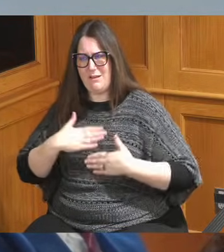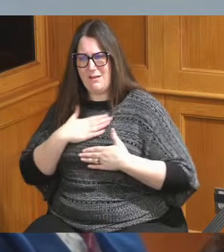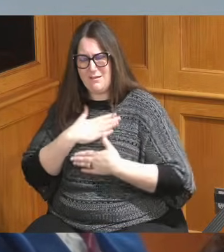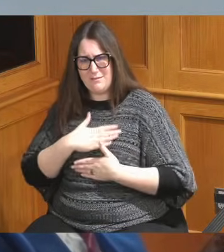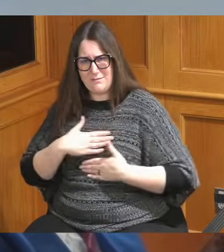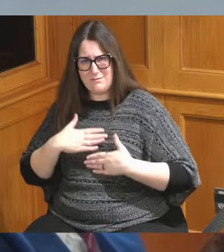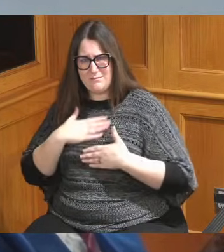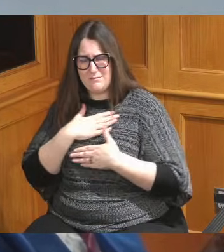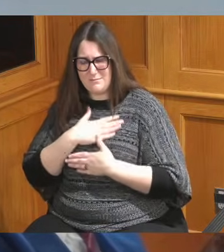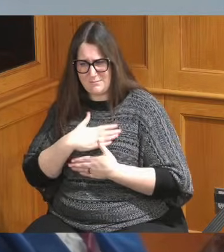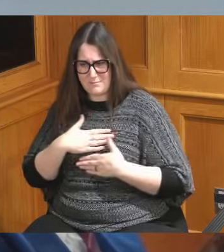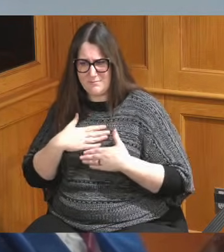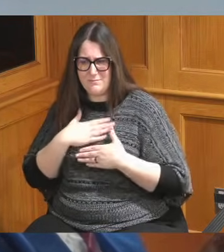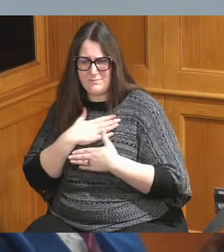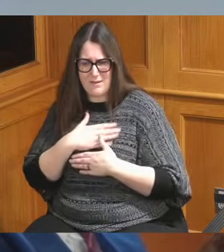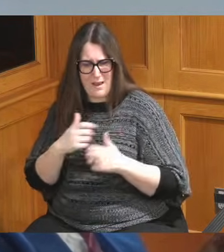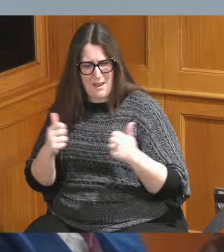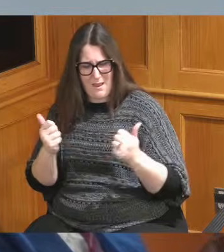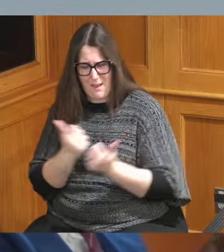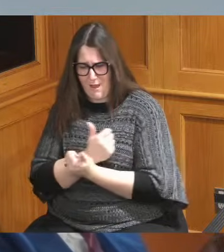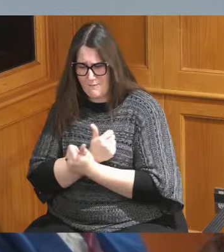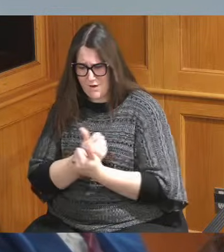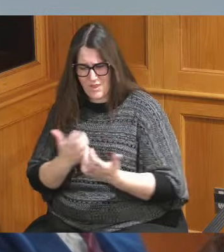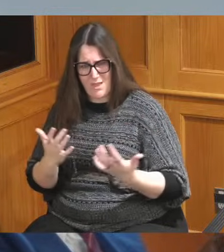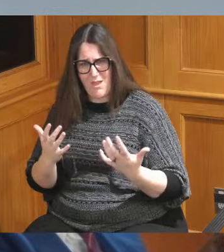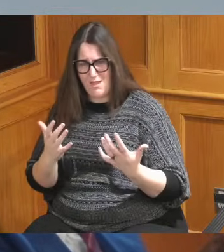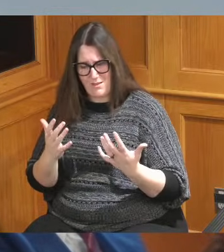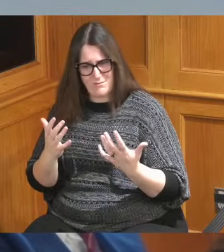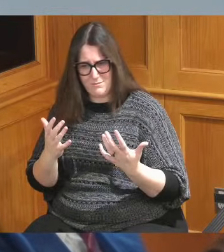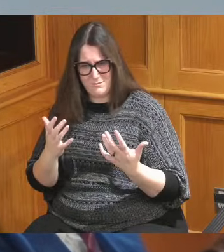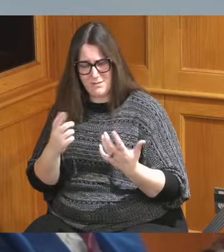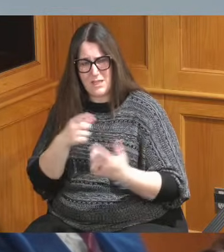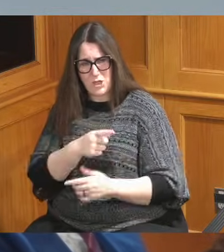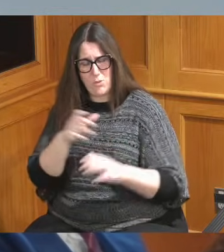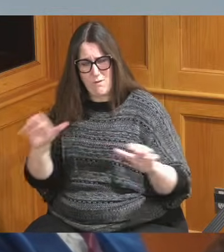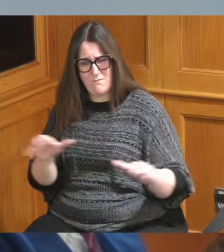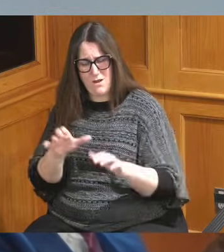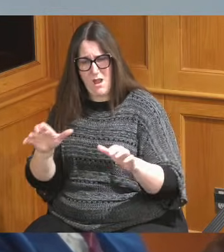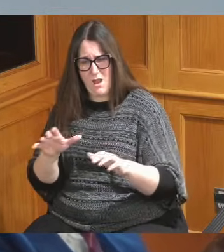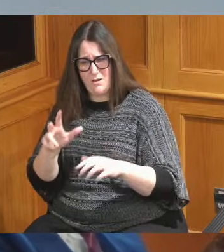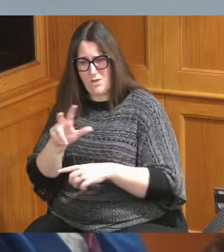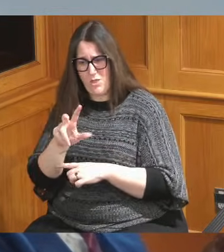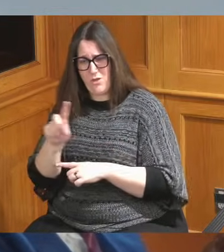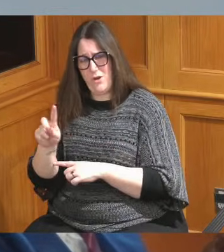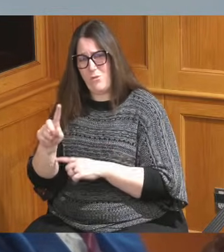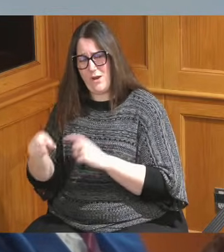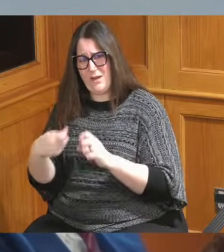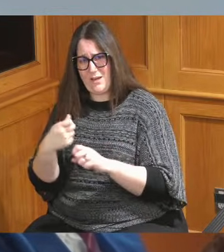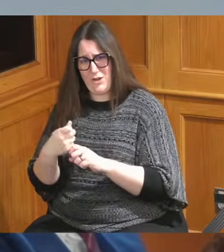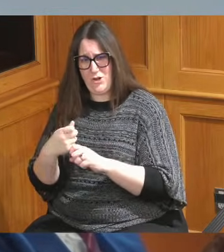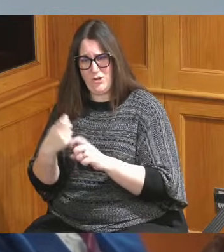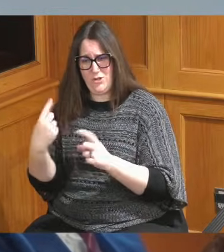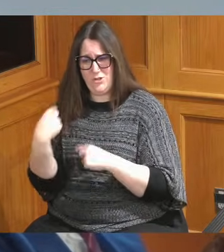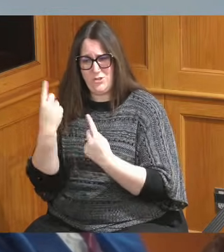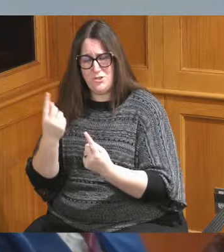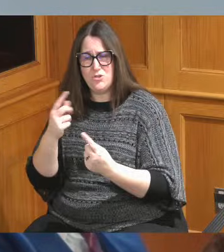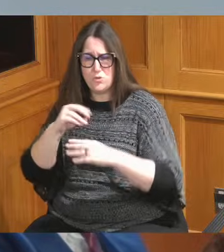that was re that were read by Commissioner Driehaus in terms of the change of mindset